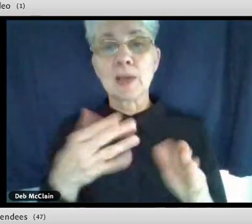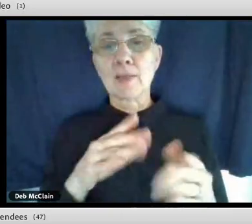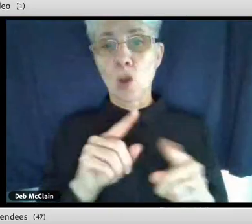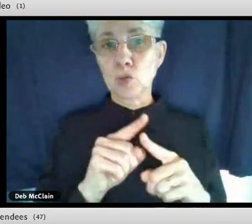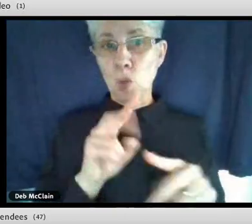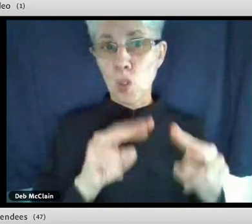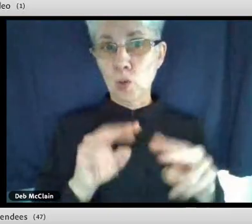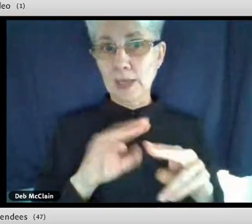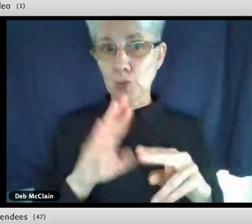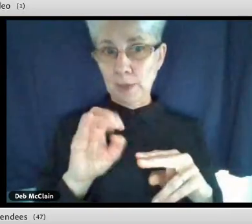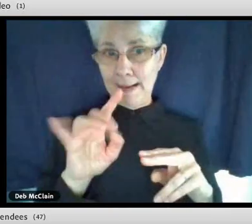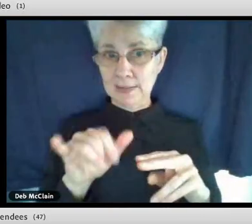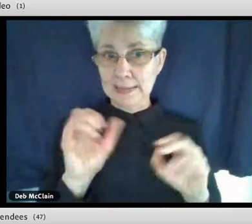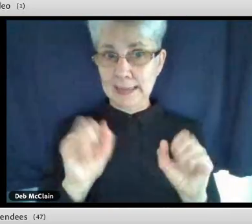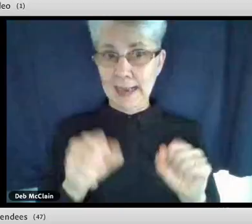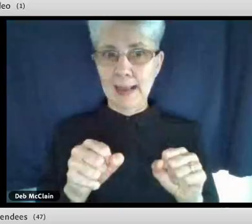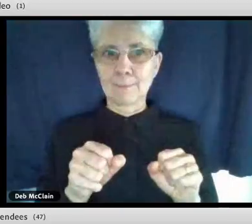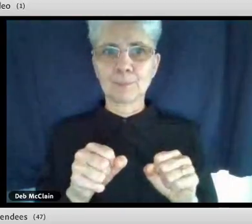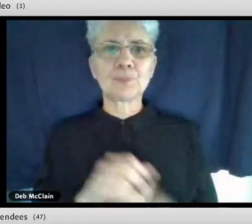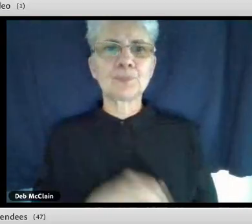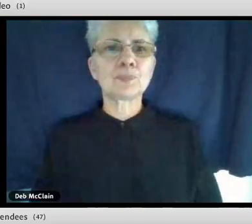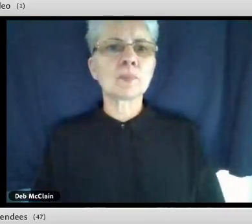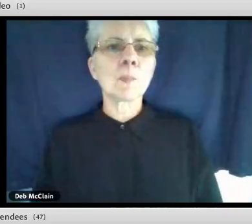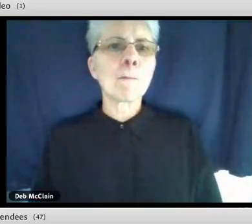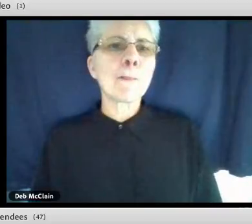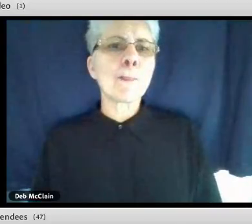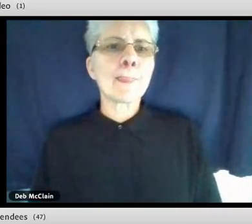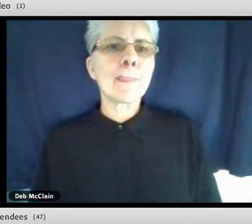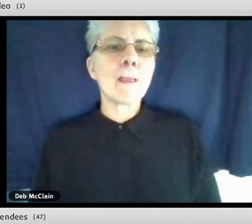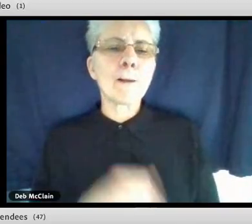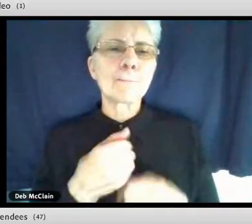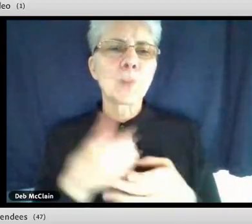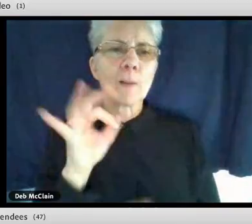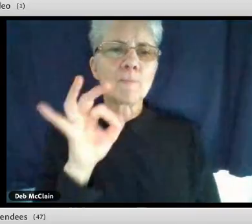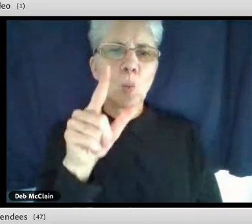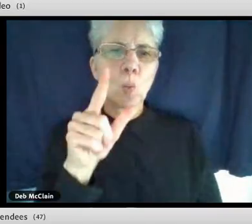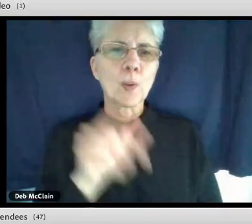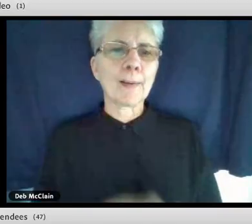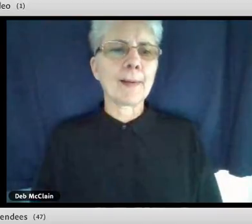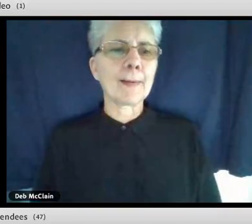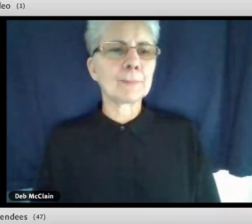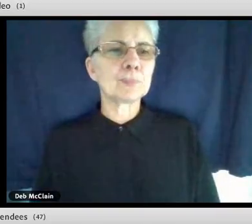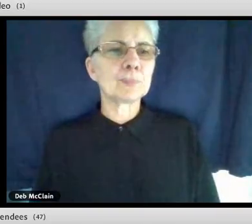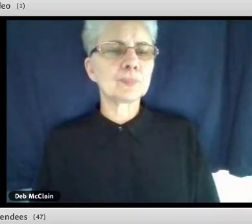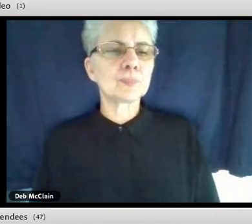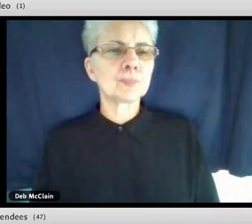but you can also look at your county, so if we do Florida... We can click on Florida.